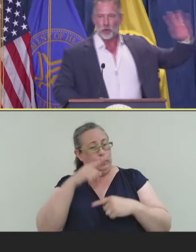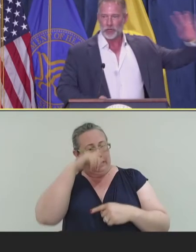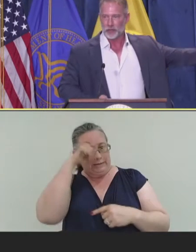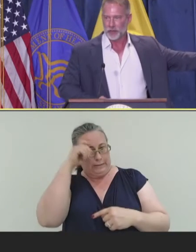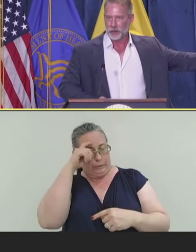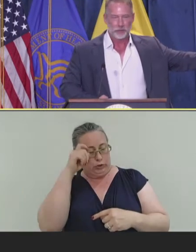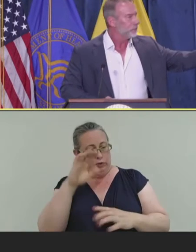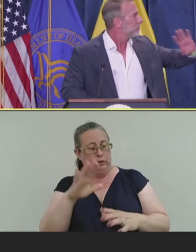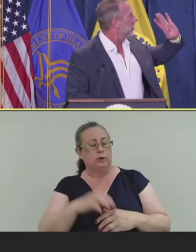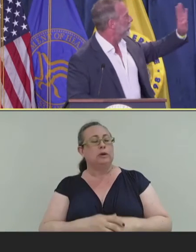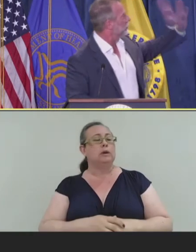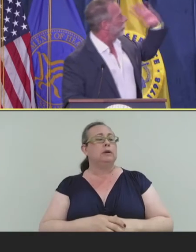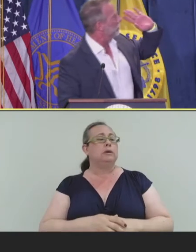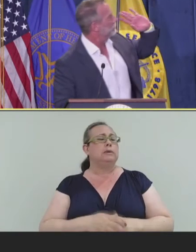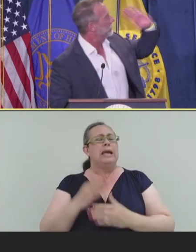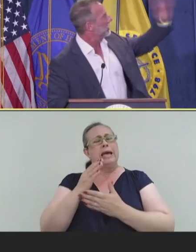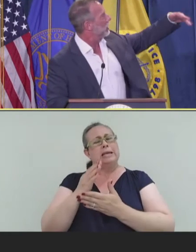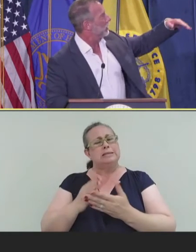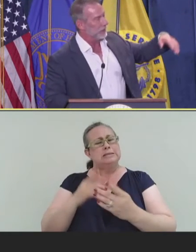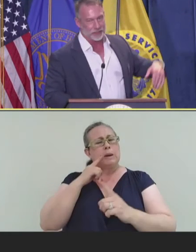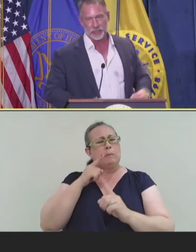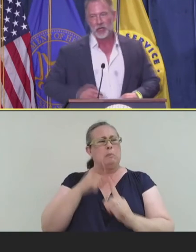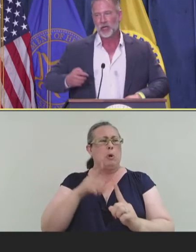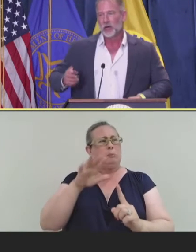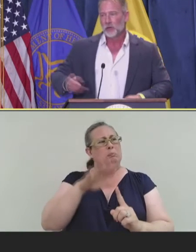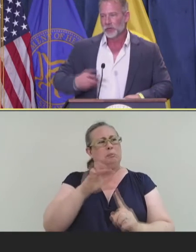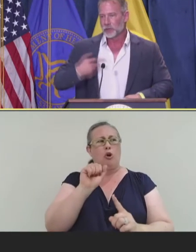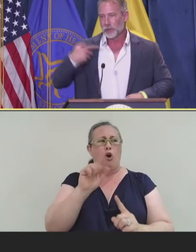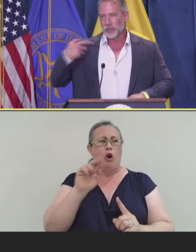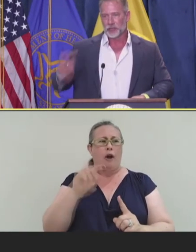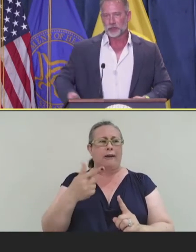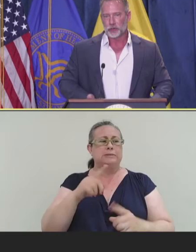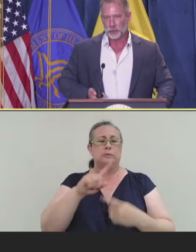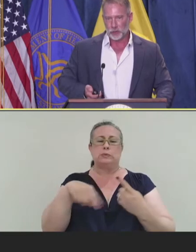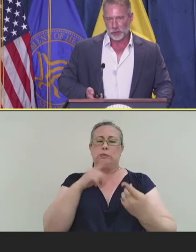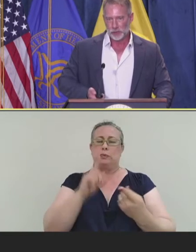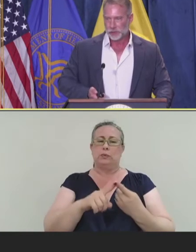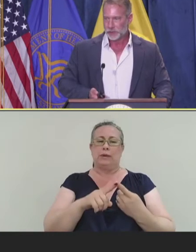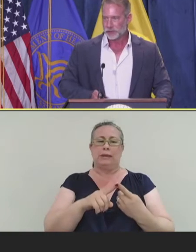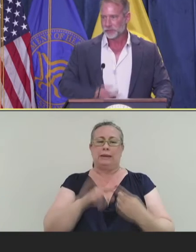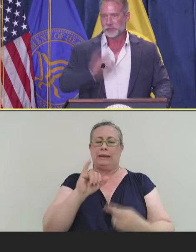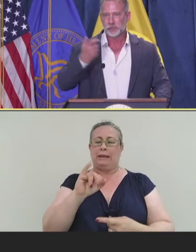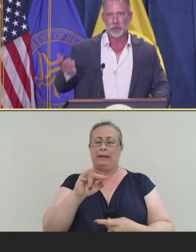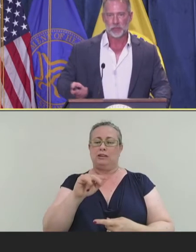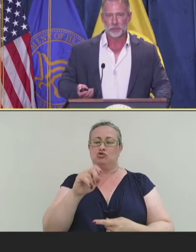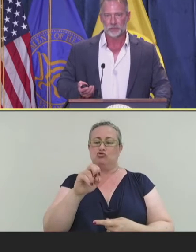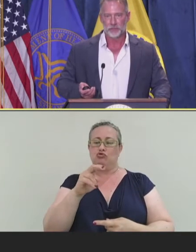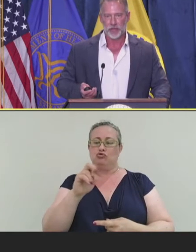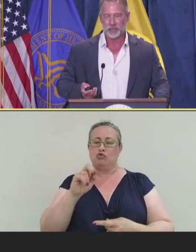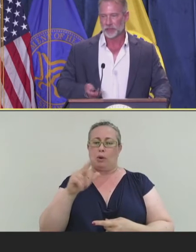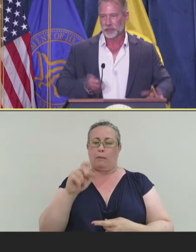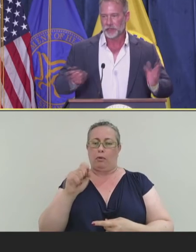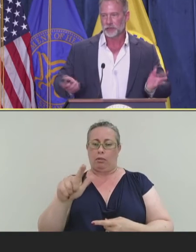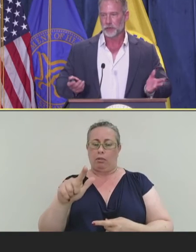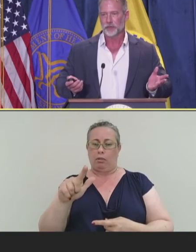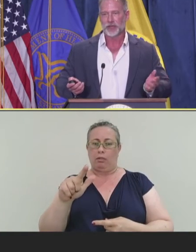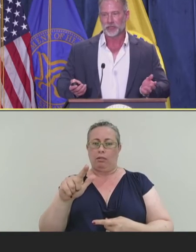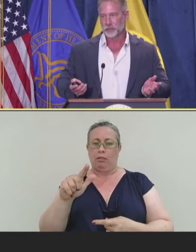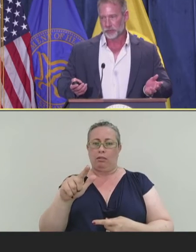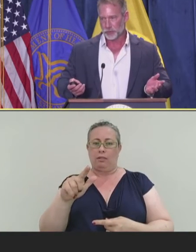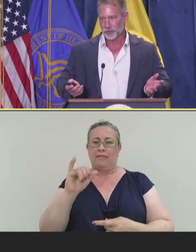point in there, you know, toward like August was when the intradermal vaccine was approved,